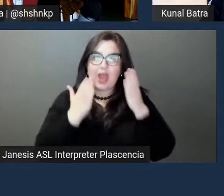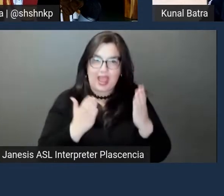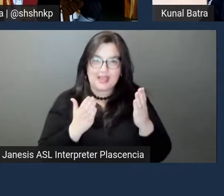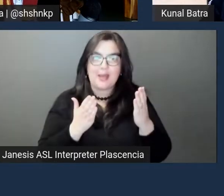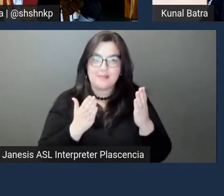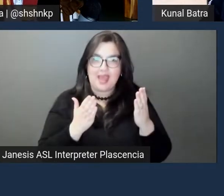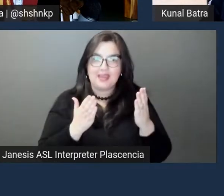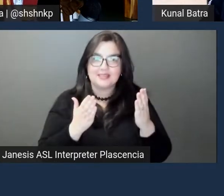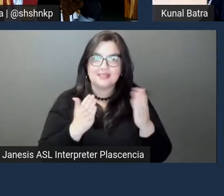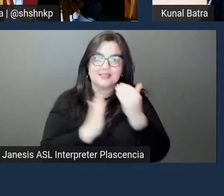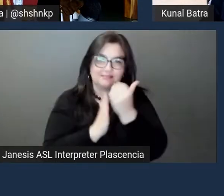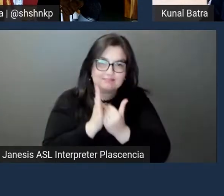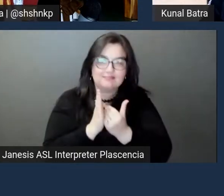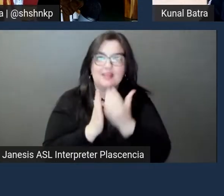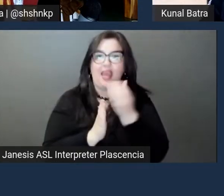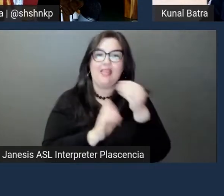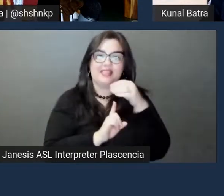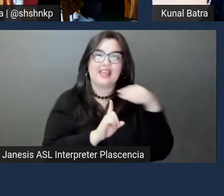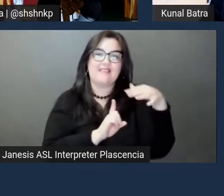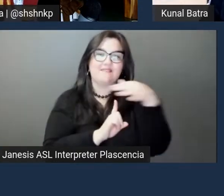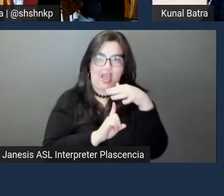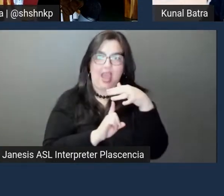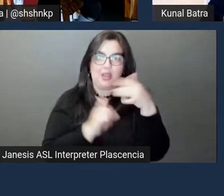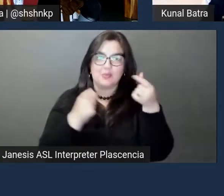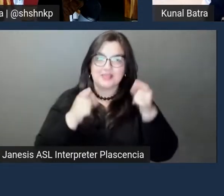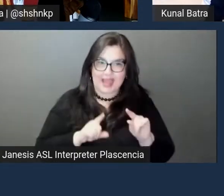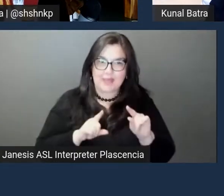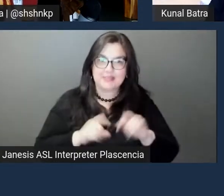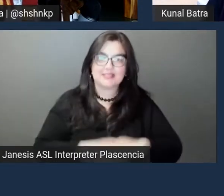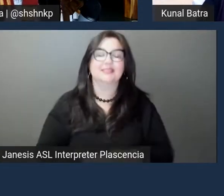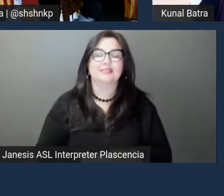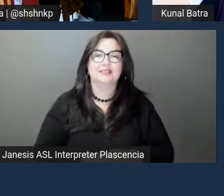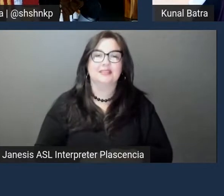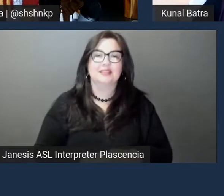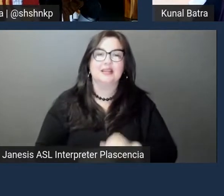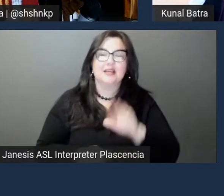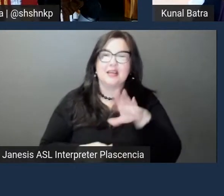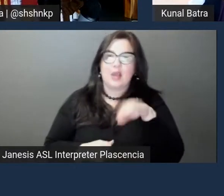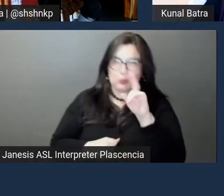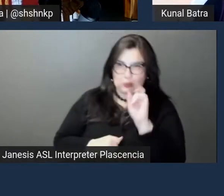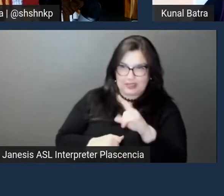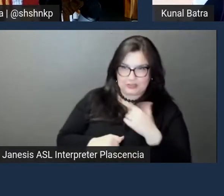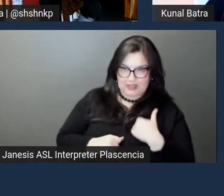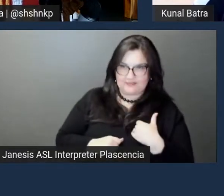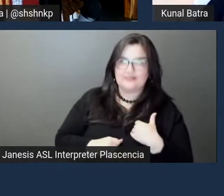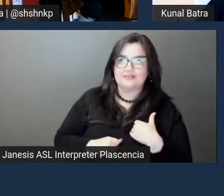and the environment that they run into. The question I have. How does this take advantage of the,